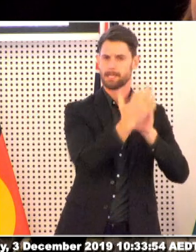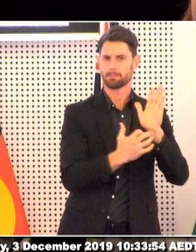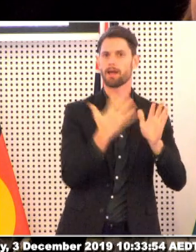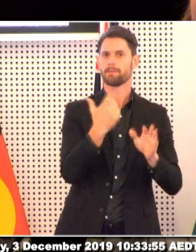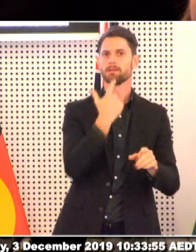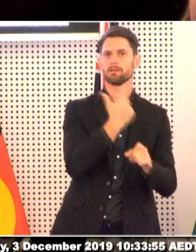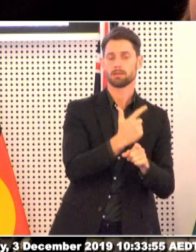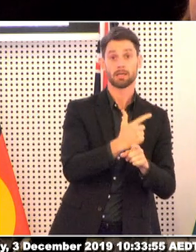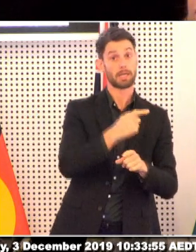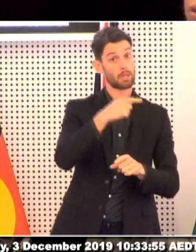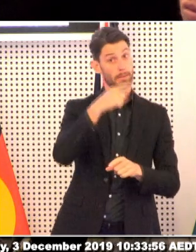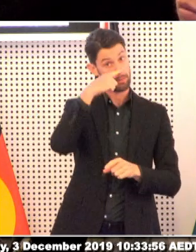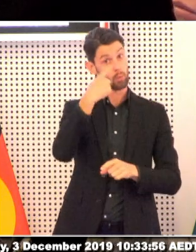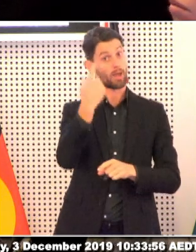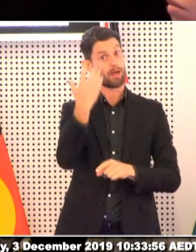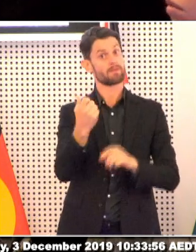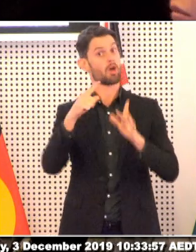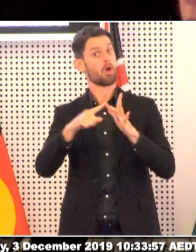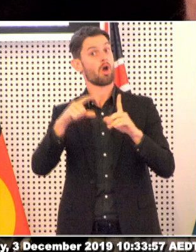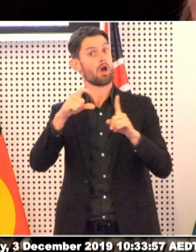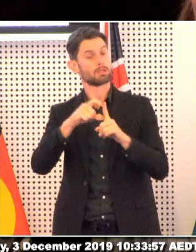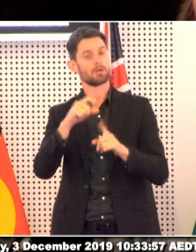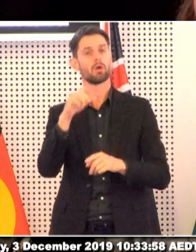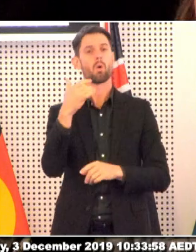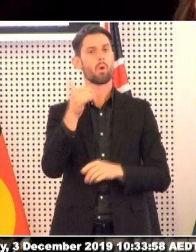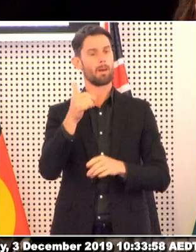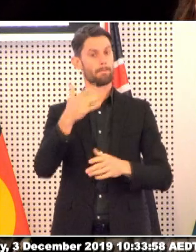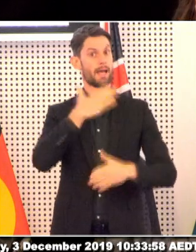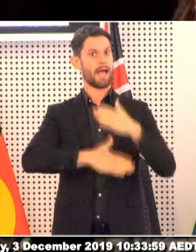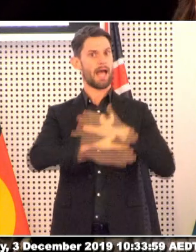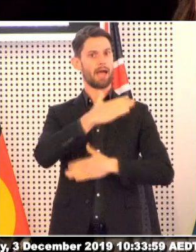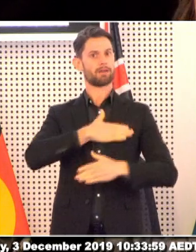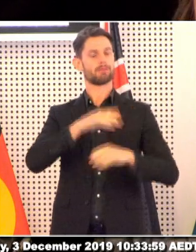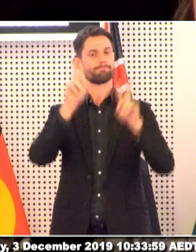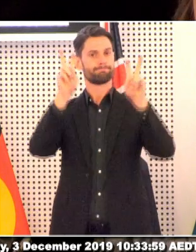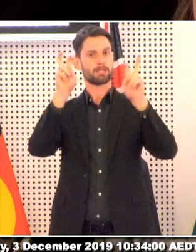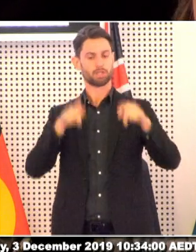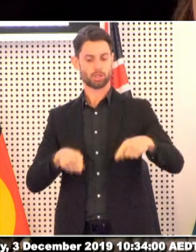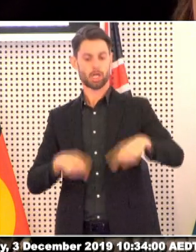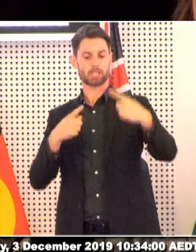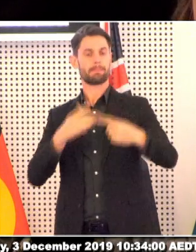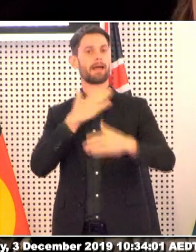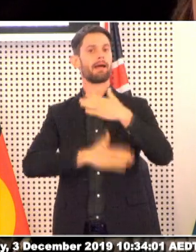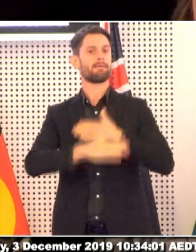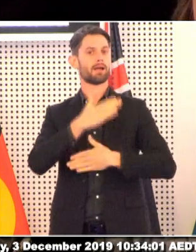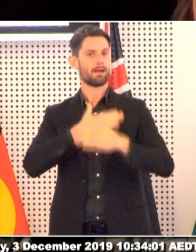persons with intellectual disability with challenging behaviours in the group home environment, and just to locate you I’m looking at paragraph